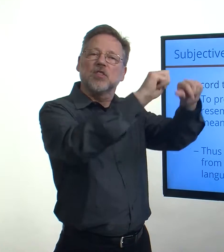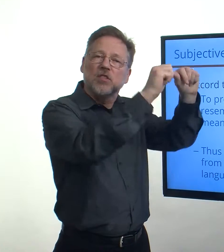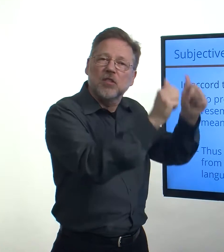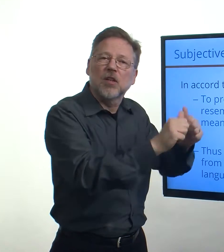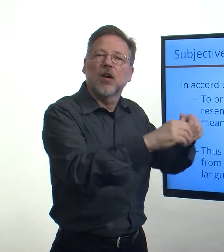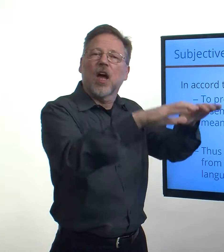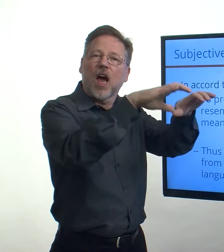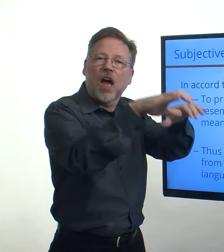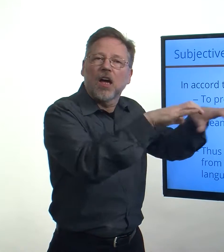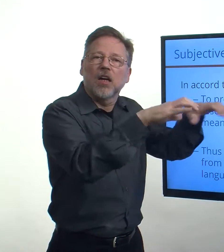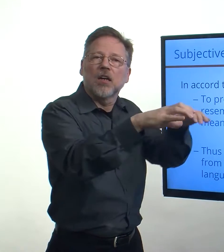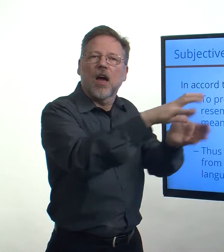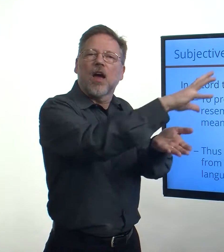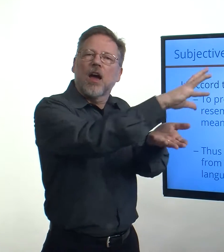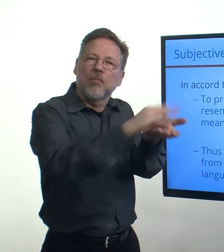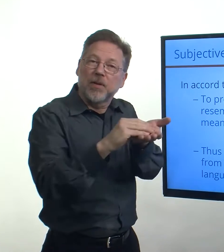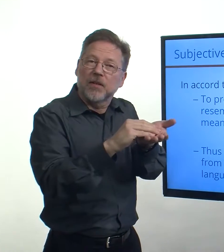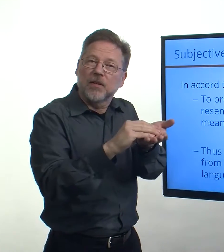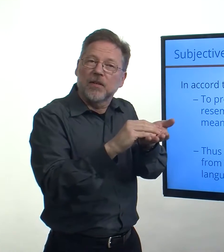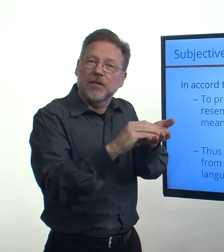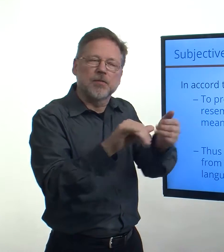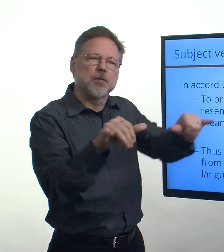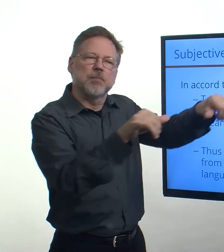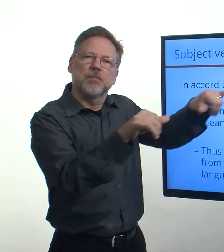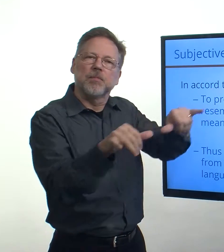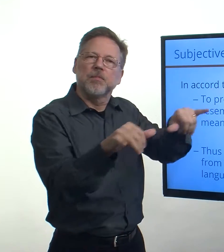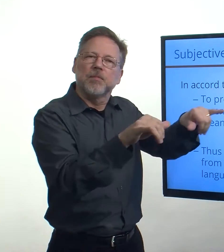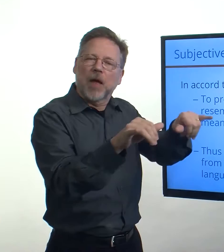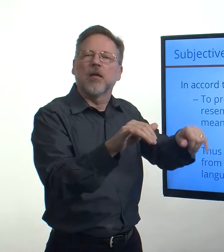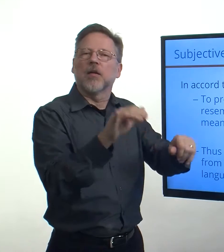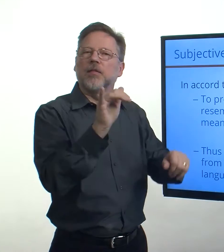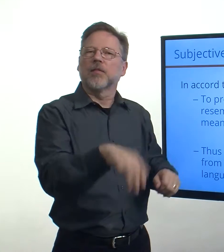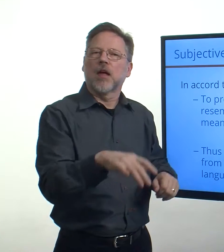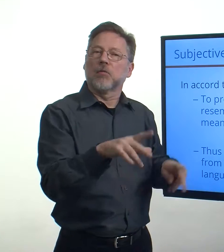closely as possible, imitating both shape and action.